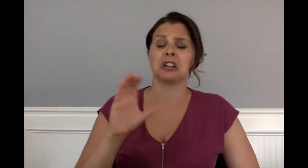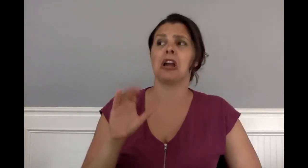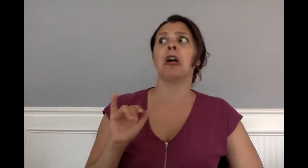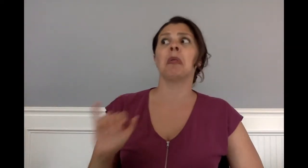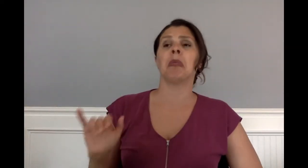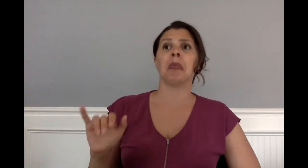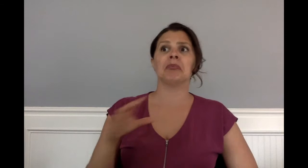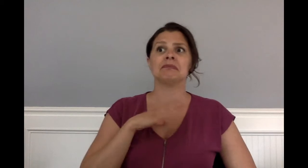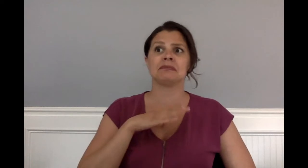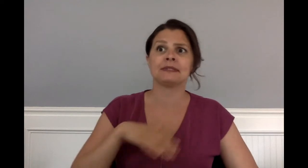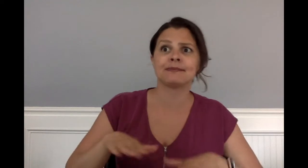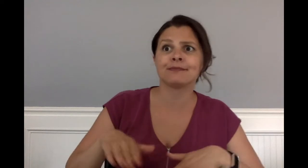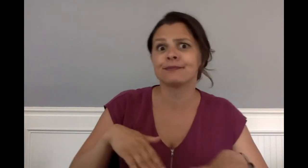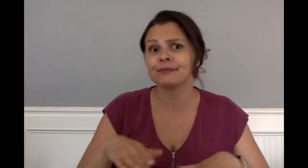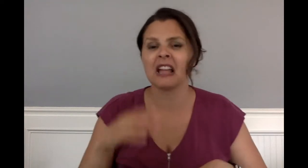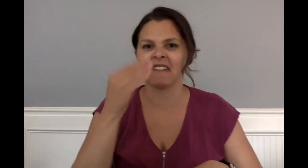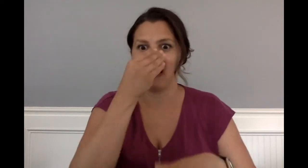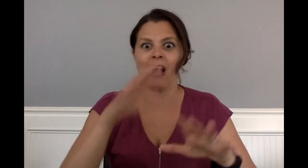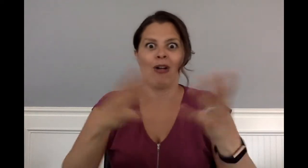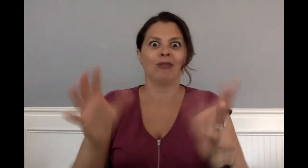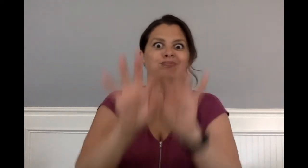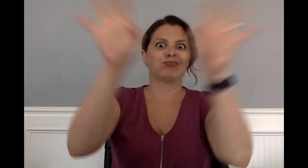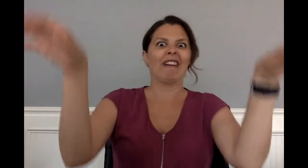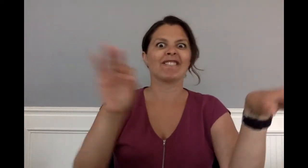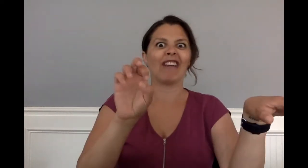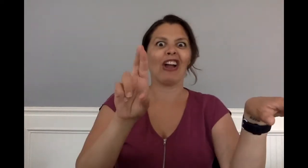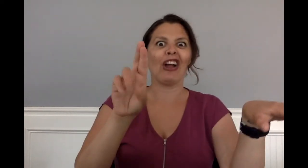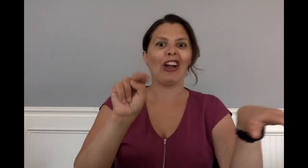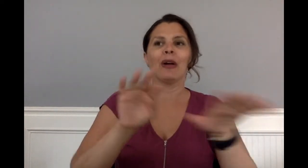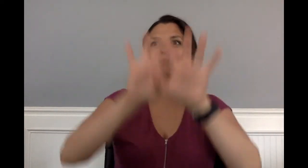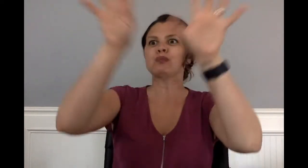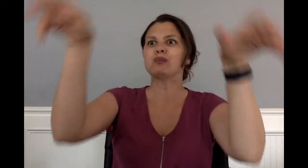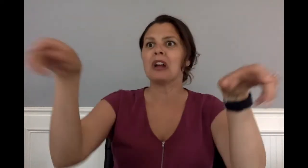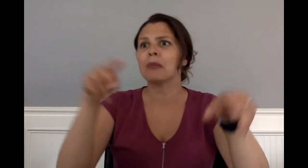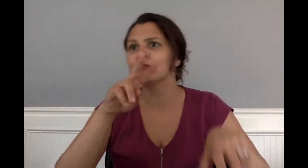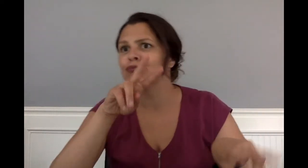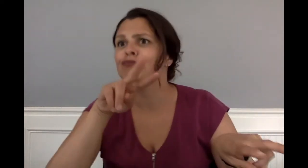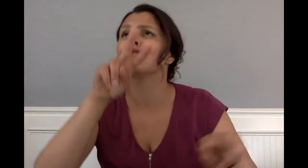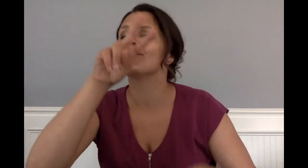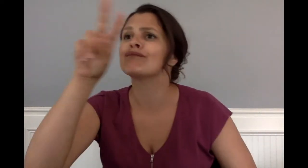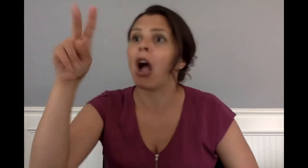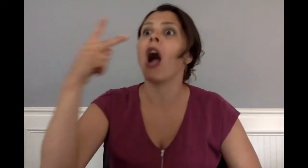Charlie found the fern and looked through the stacks of books by the potted fern until